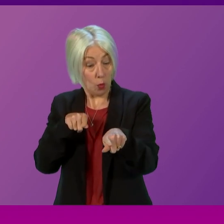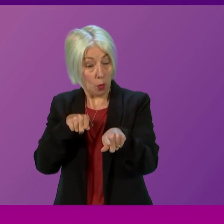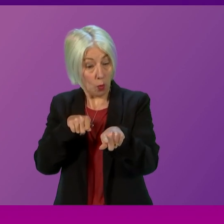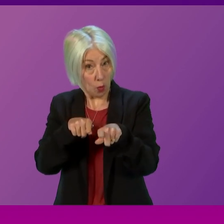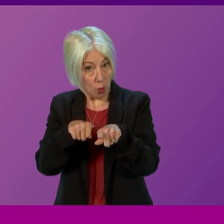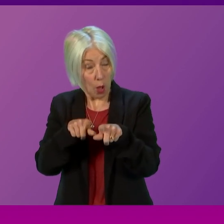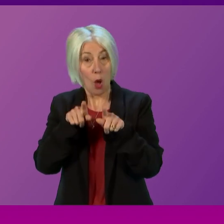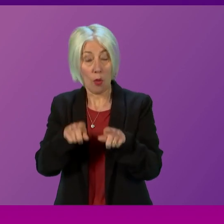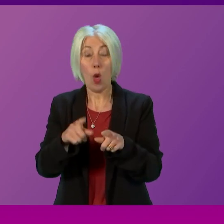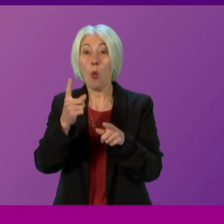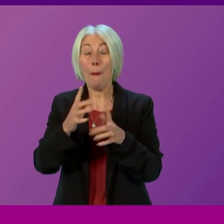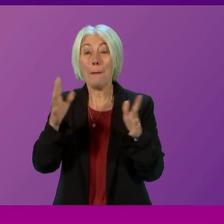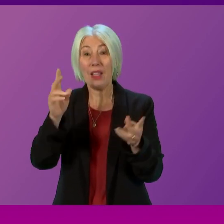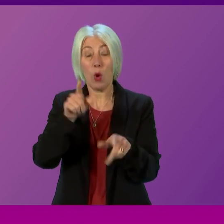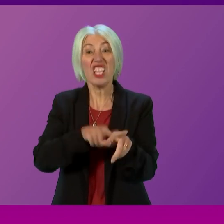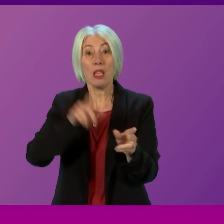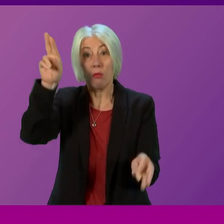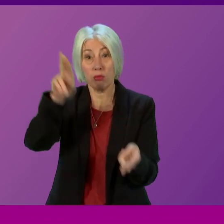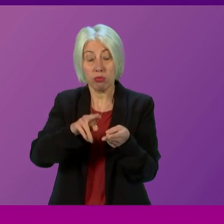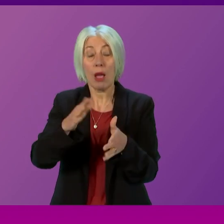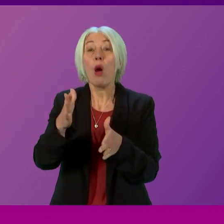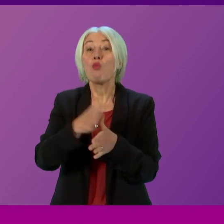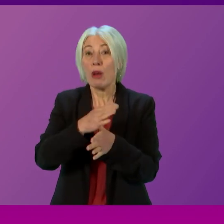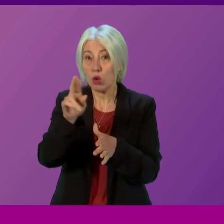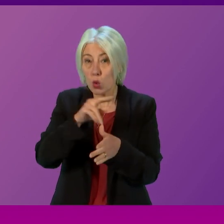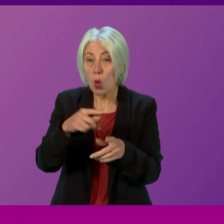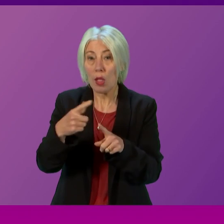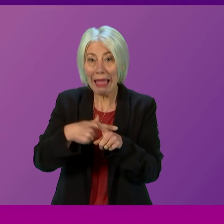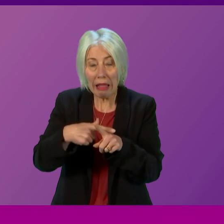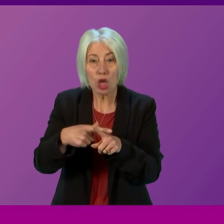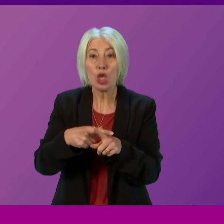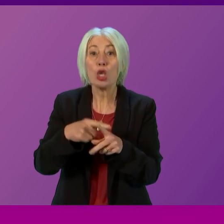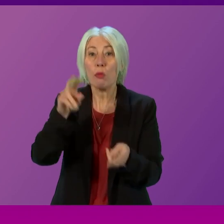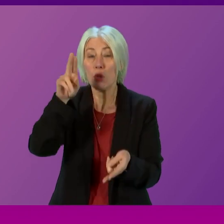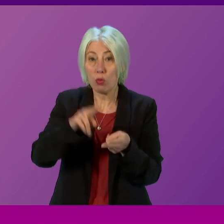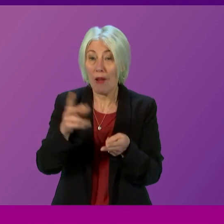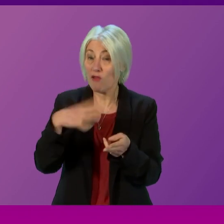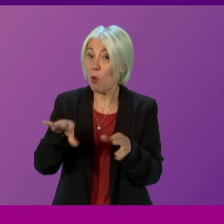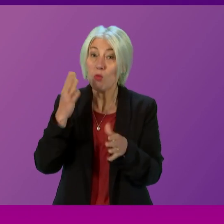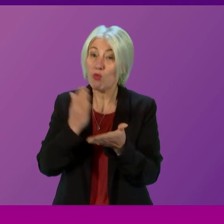biggest single-year decrease in the gap in primary school literacy levels—again, since records began.